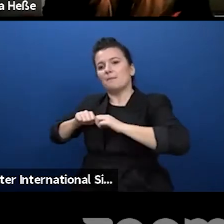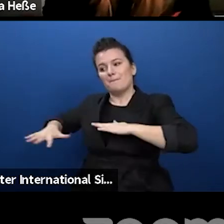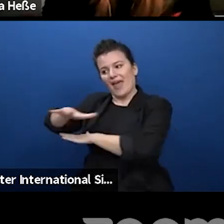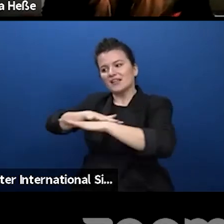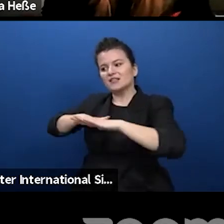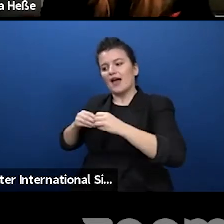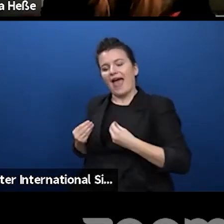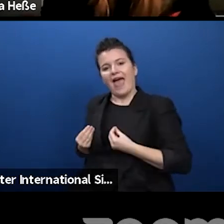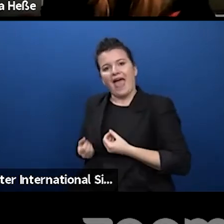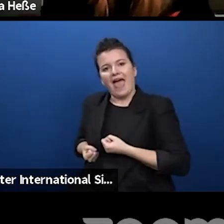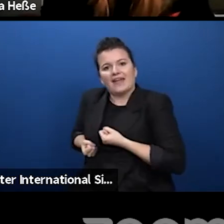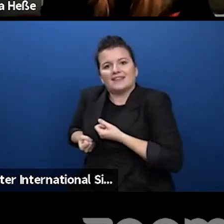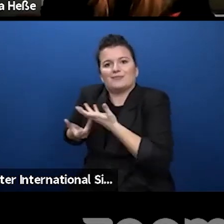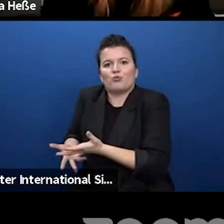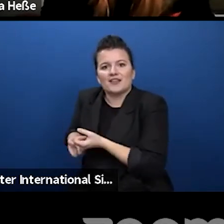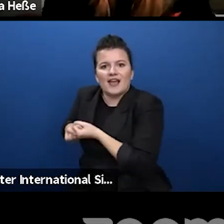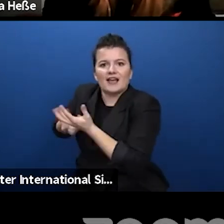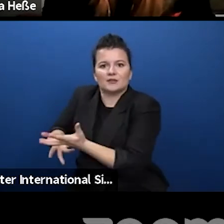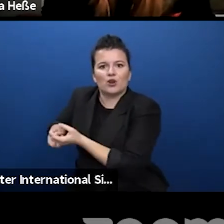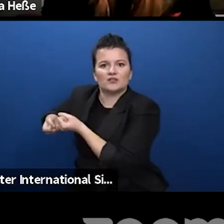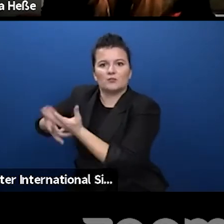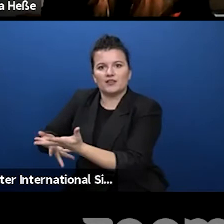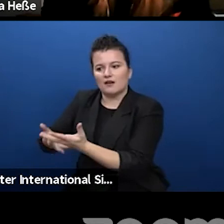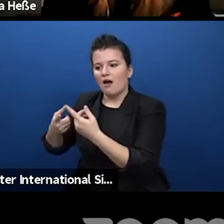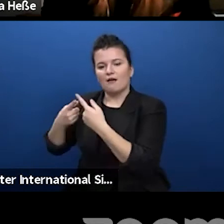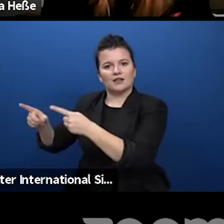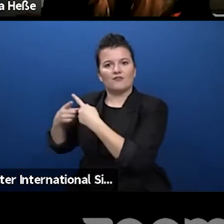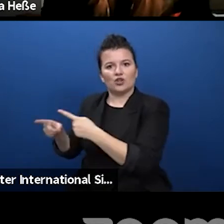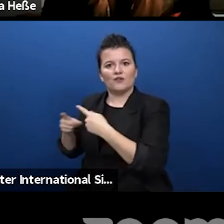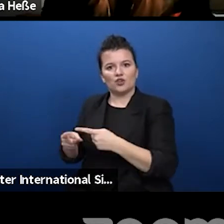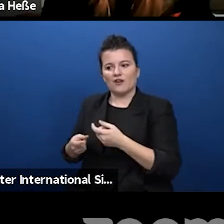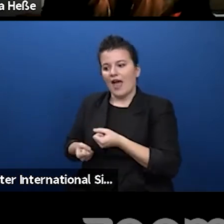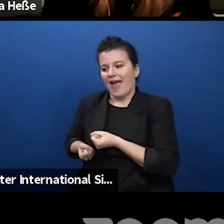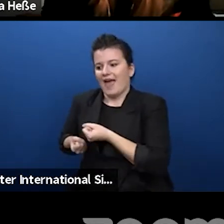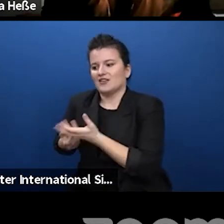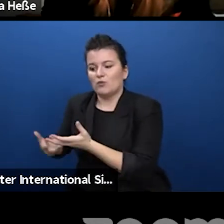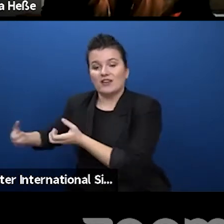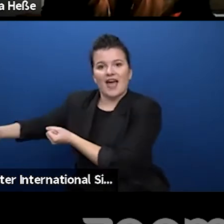but can be held in tension with one another. So in other words creating that kind of dialogic,